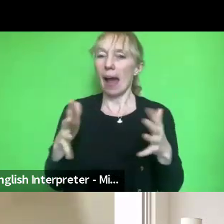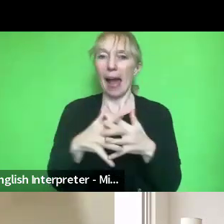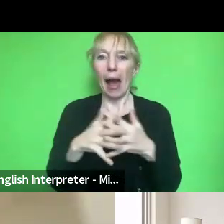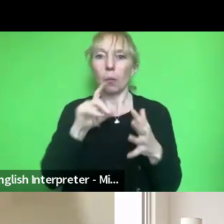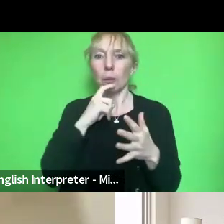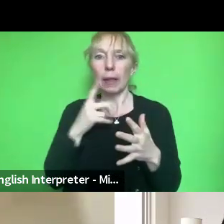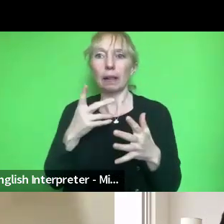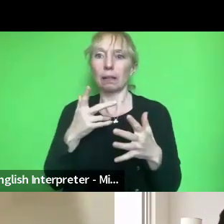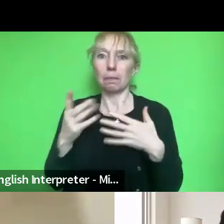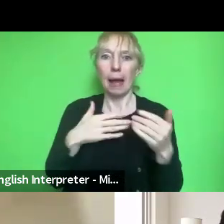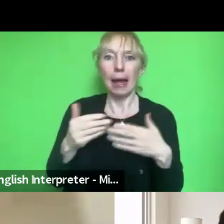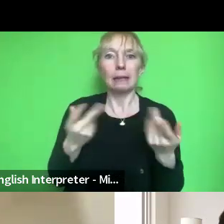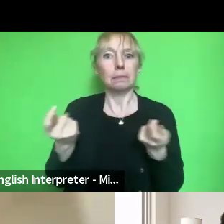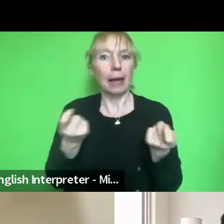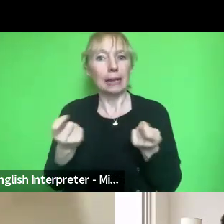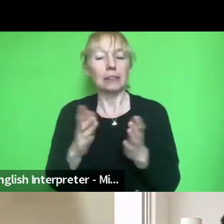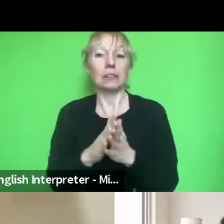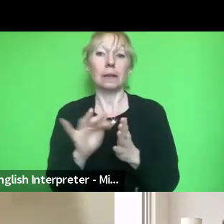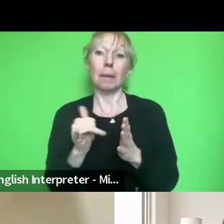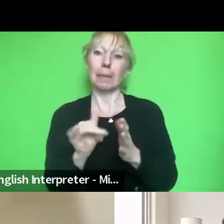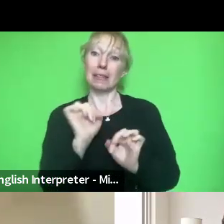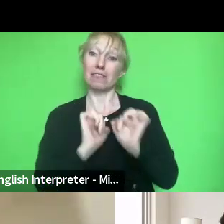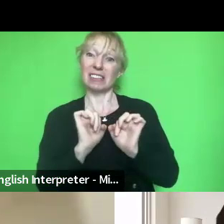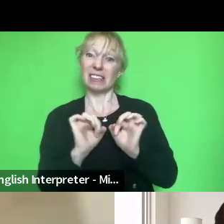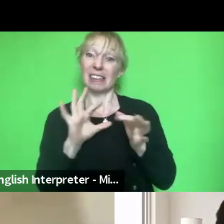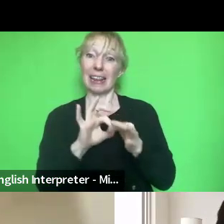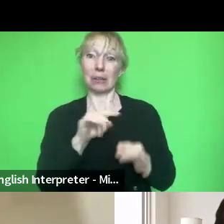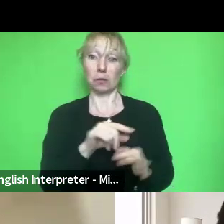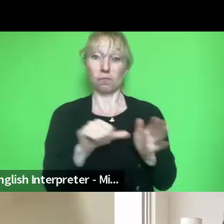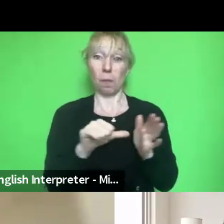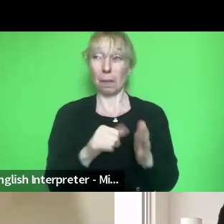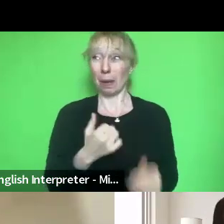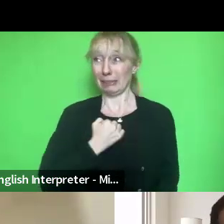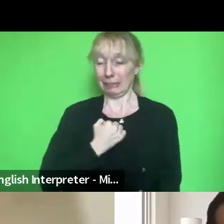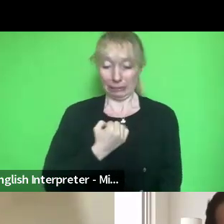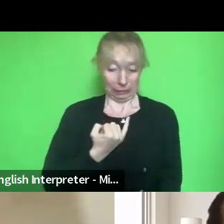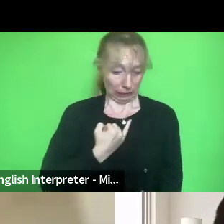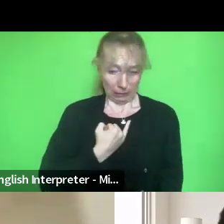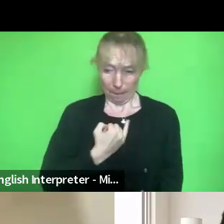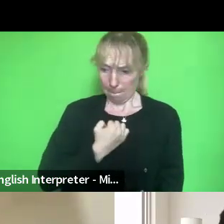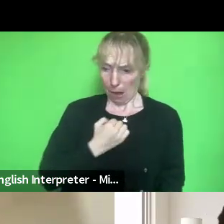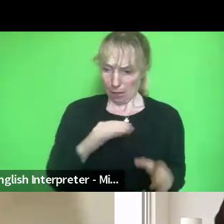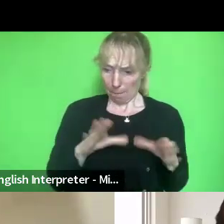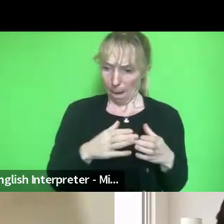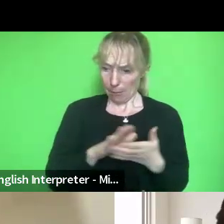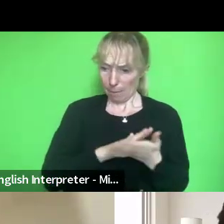face will be to pointing out a problem and perhaps someone feeling, "But that happened in my department. Is this a personal criticism?" Or sometimes it will